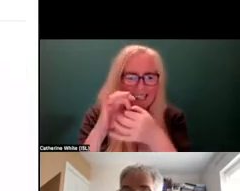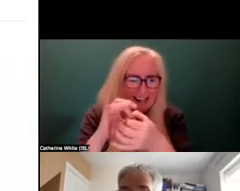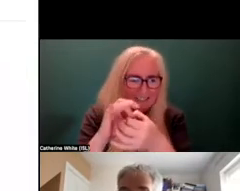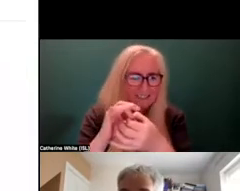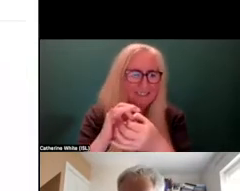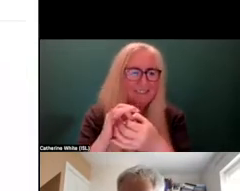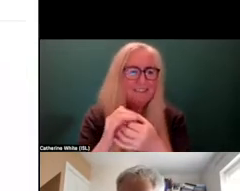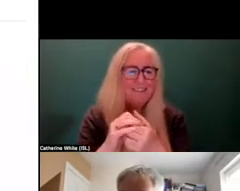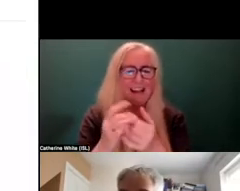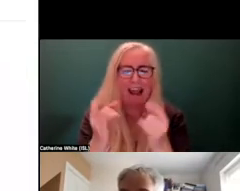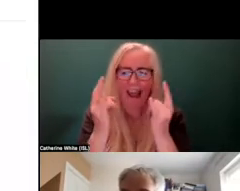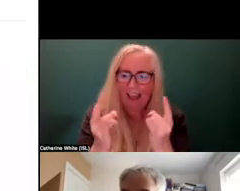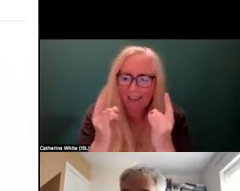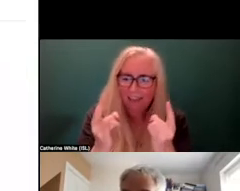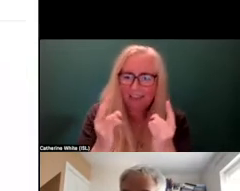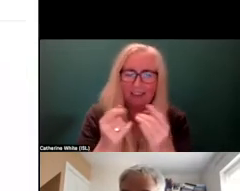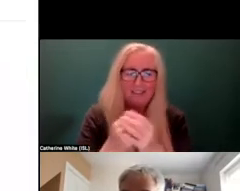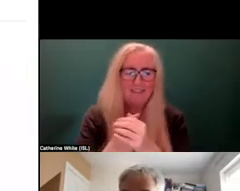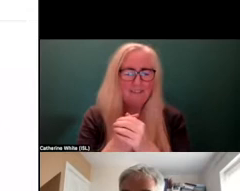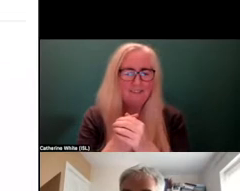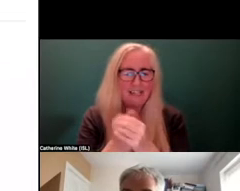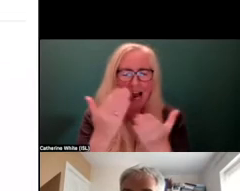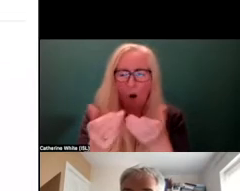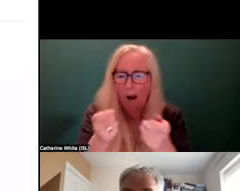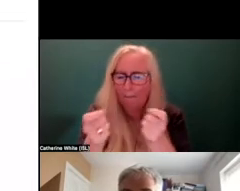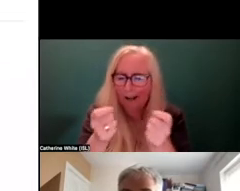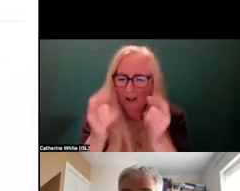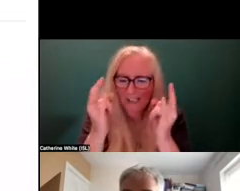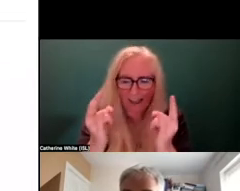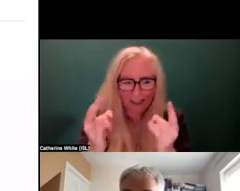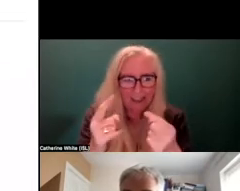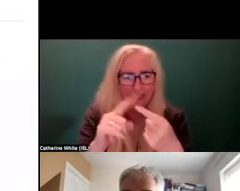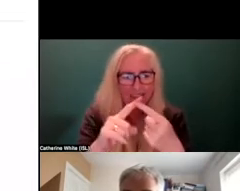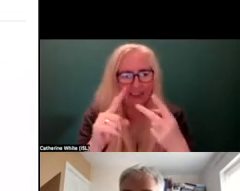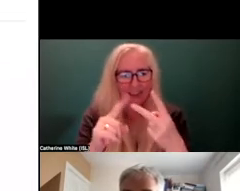One is around strengthen connectivity with our health system and managing our health.